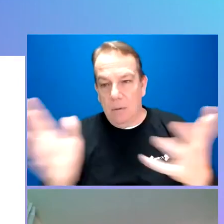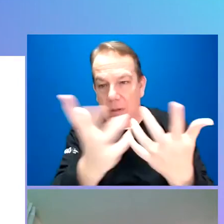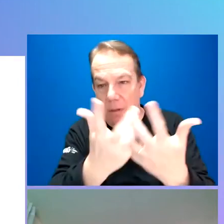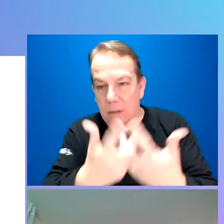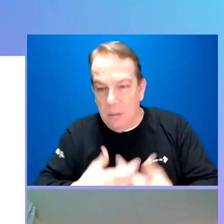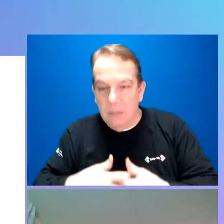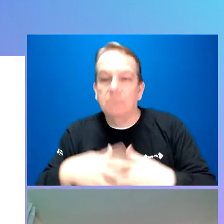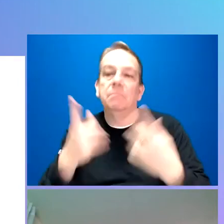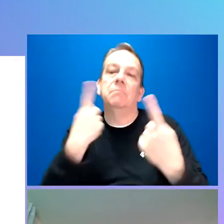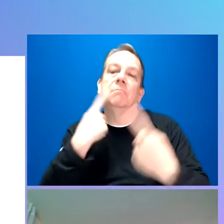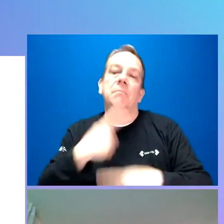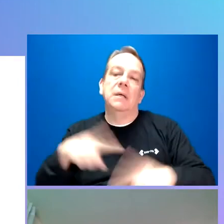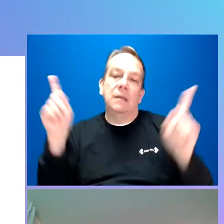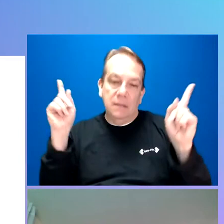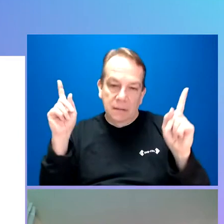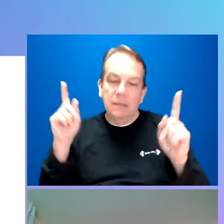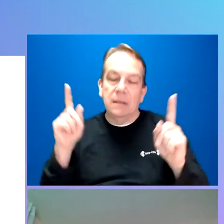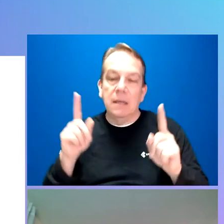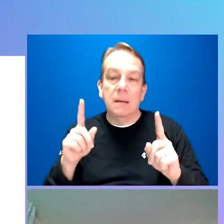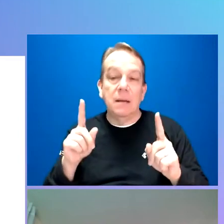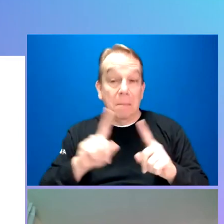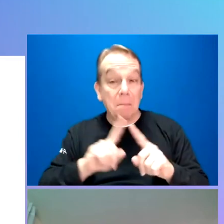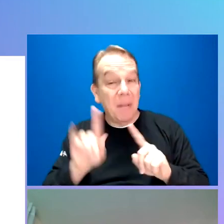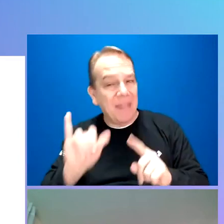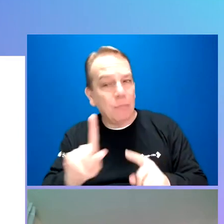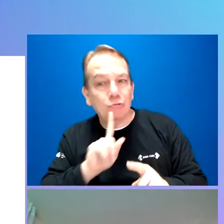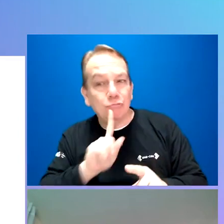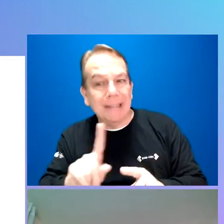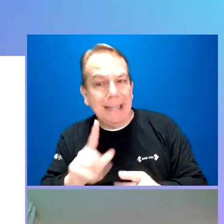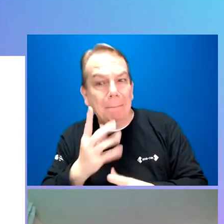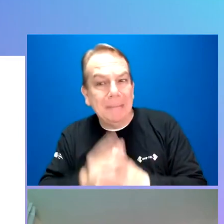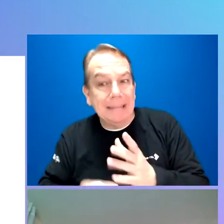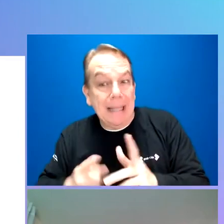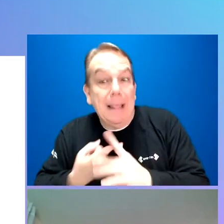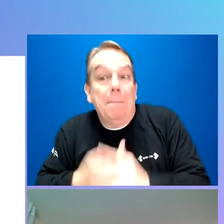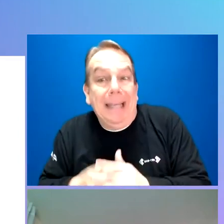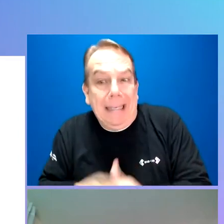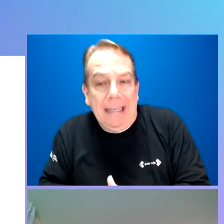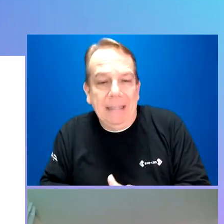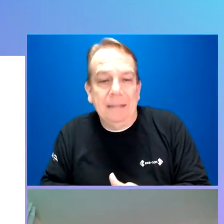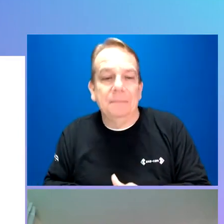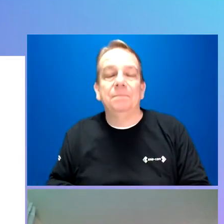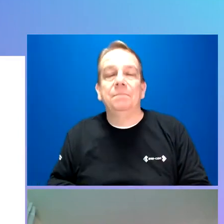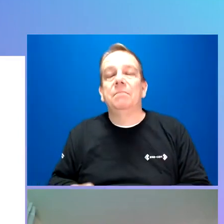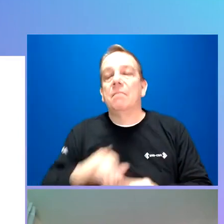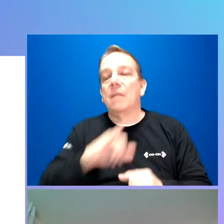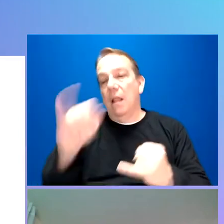share later. Uh that was missing . And then finally, um, there